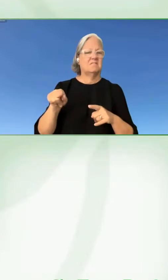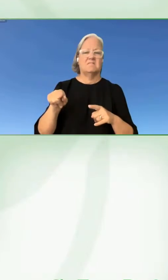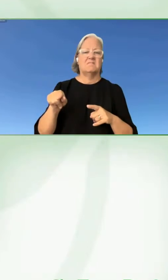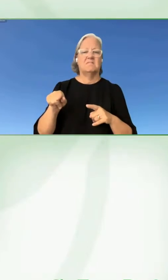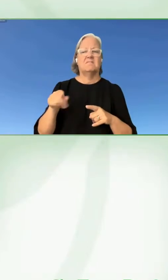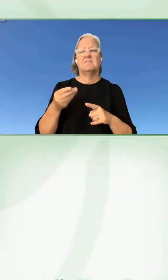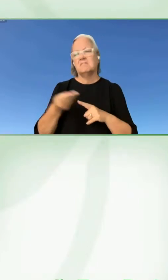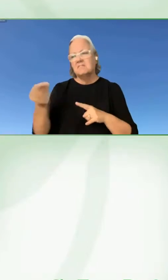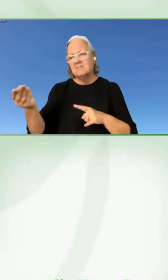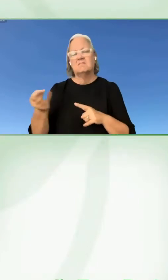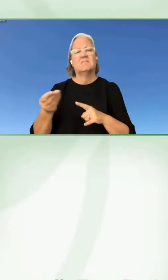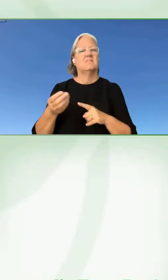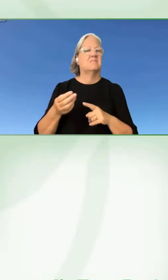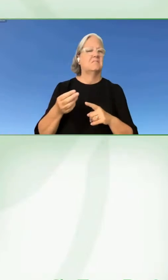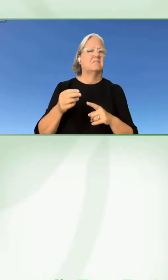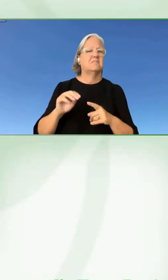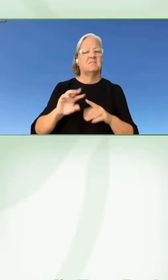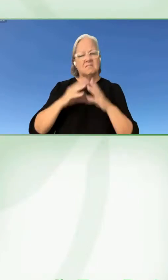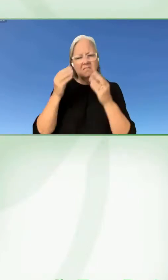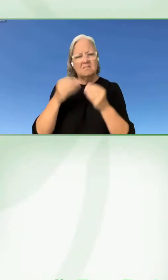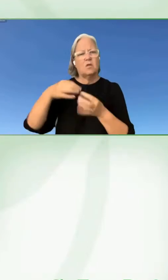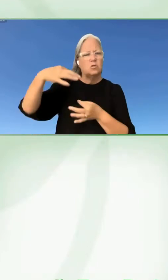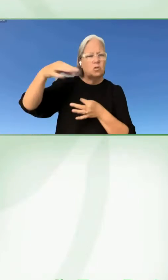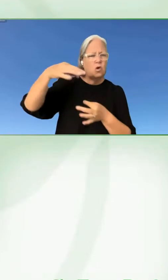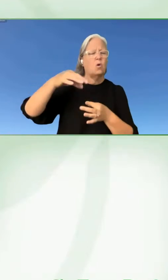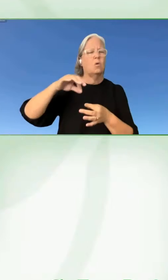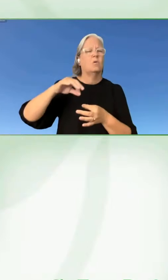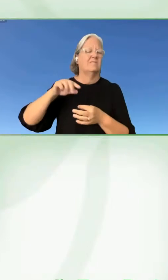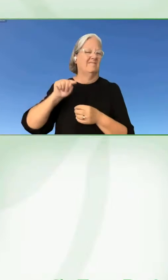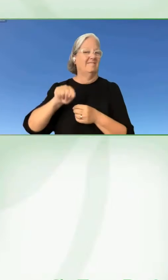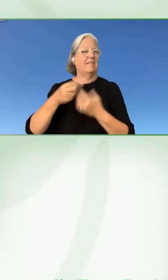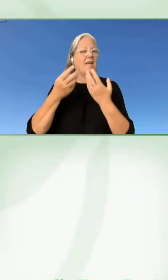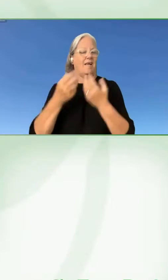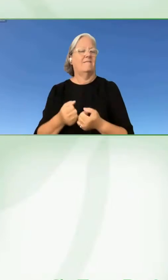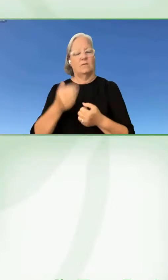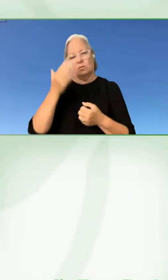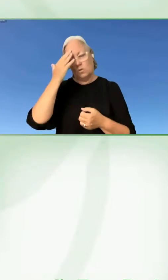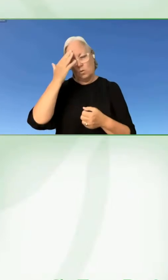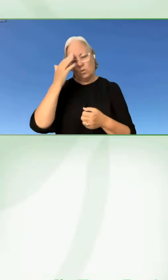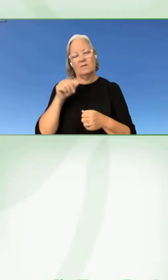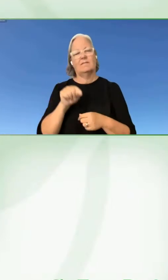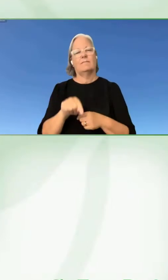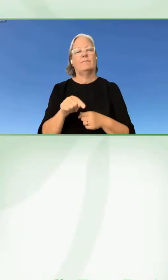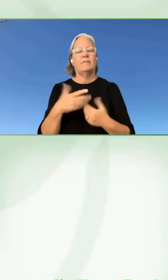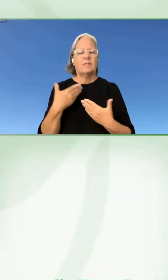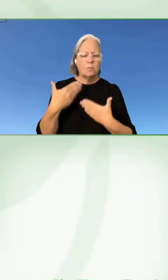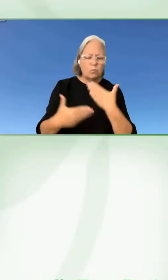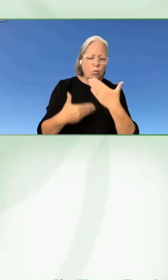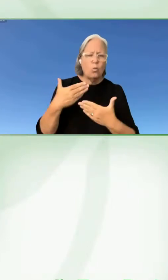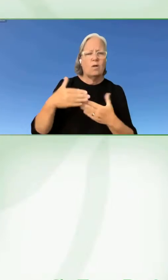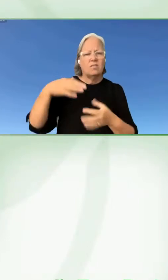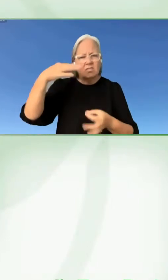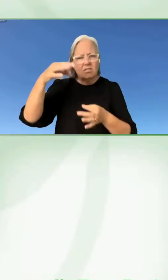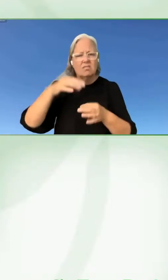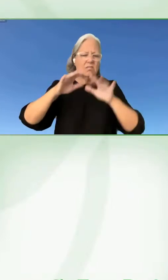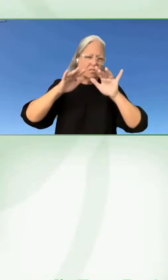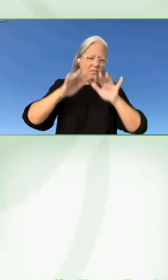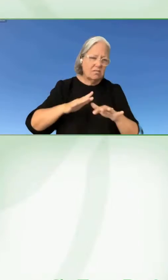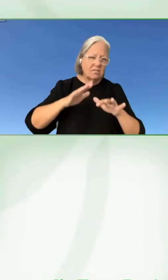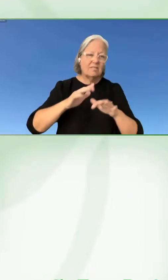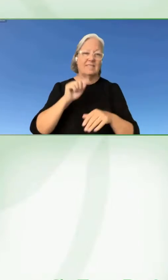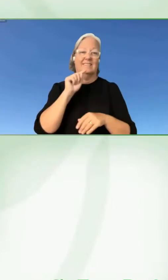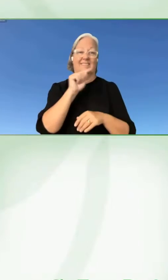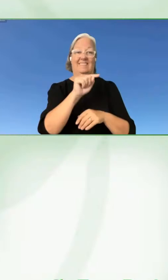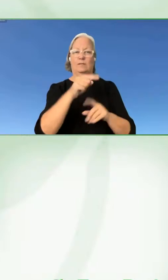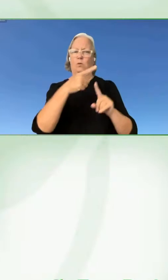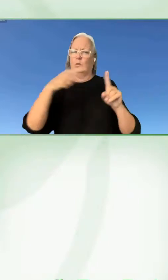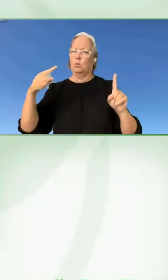That is why all processes are done by this system automatically instead of the citizen.